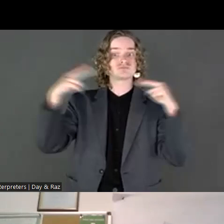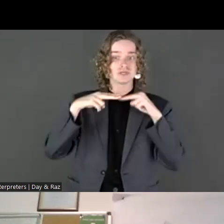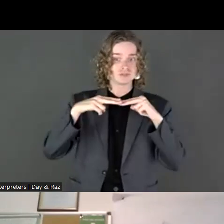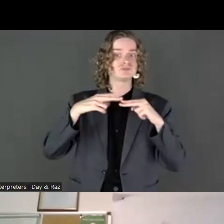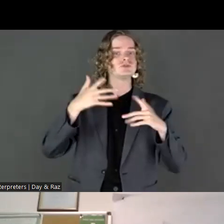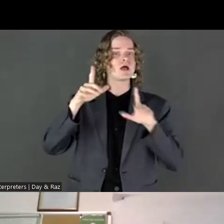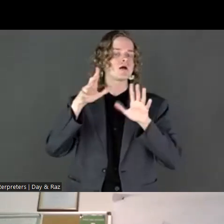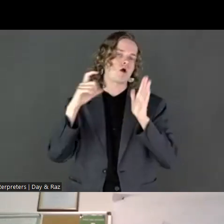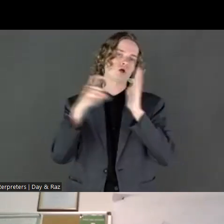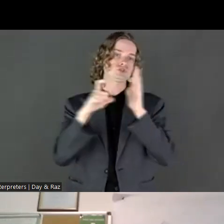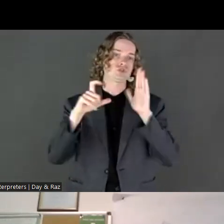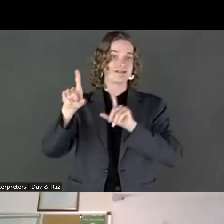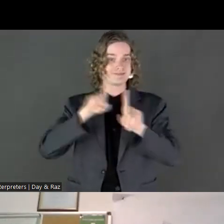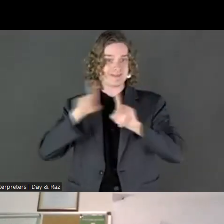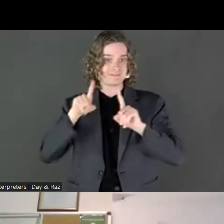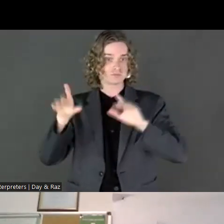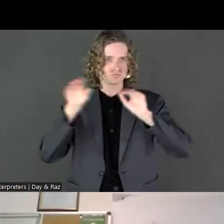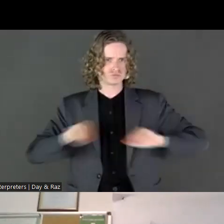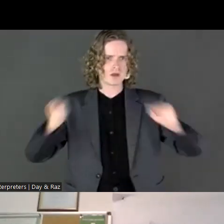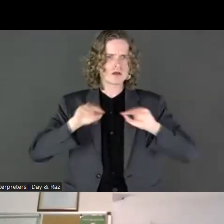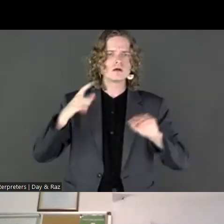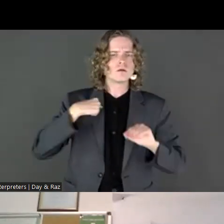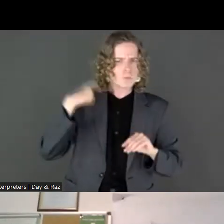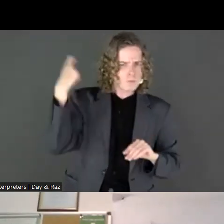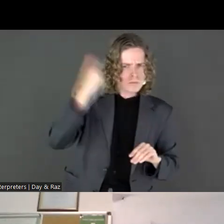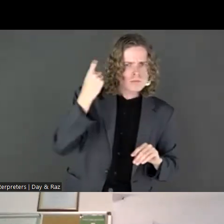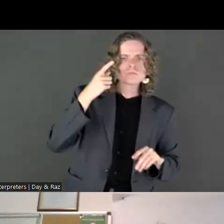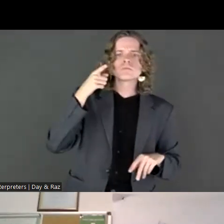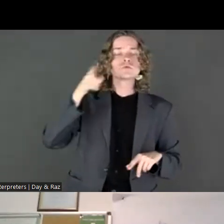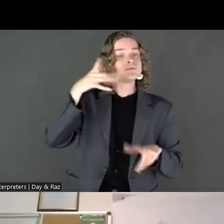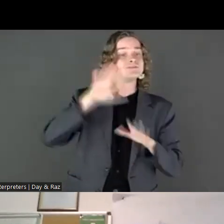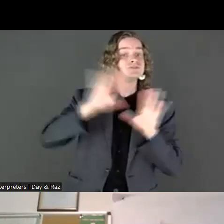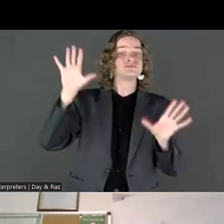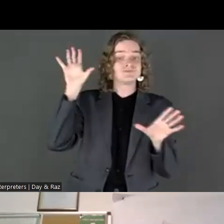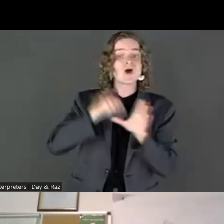you know, this year? How can this enable, you know, both properties and humanitarian actors to,